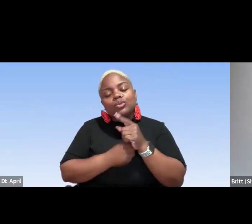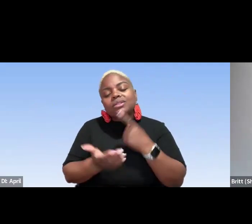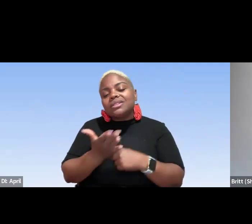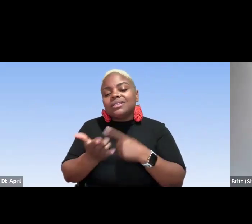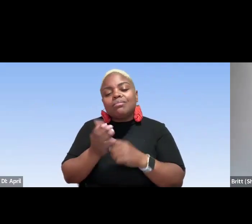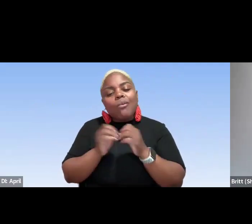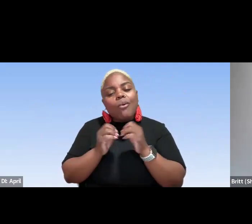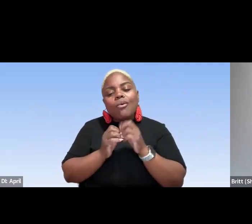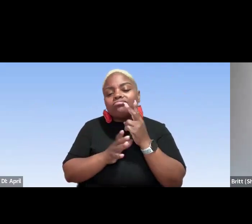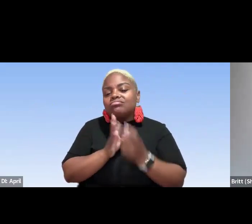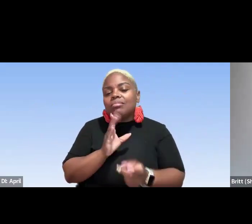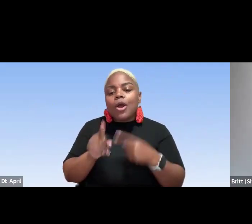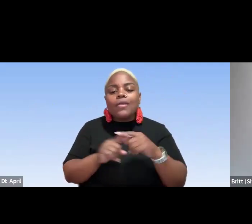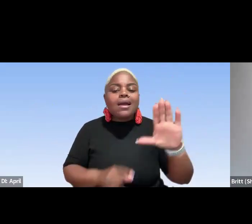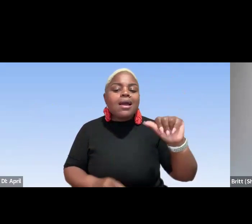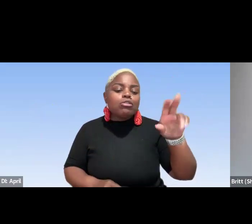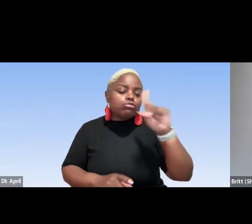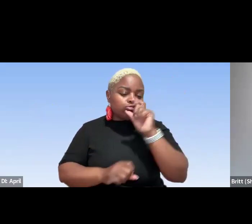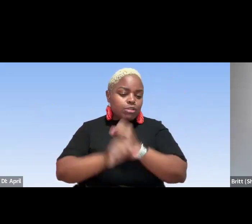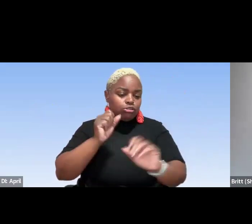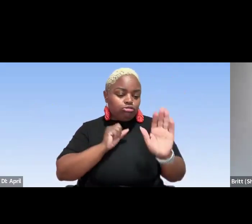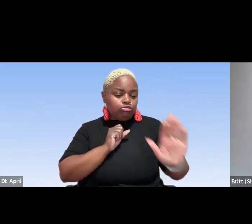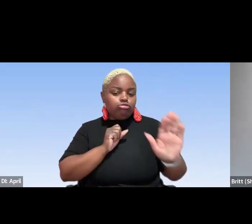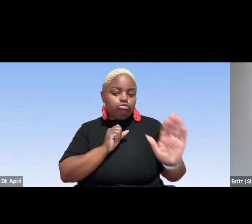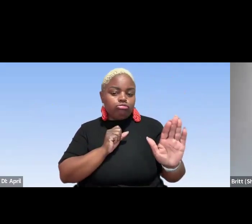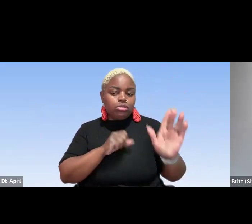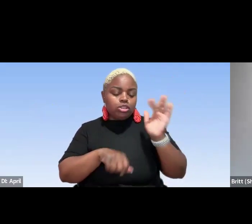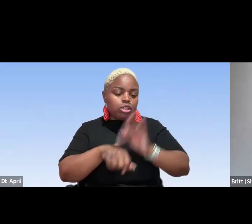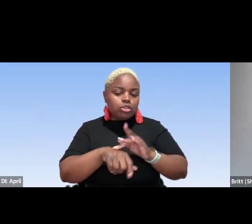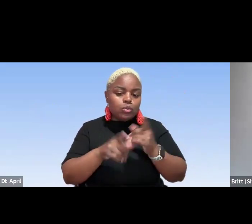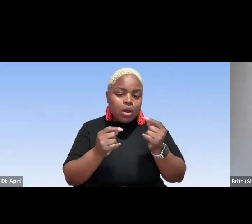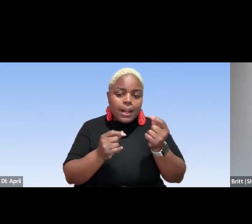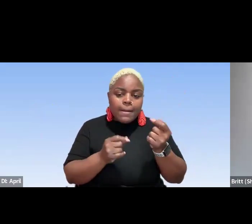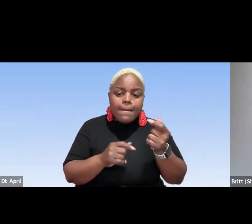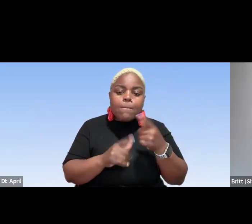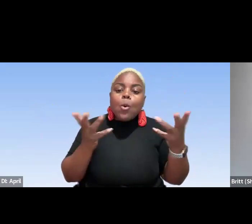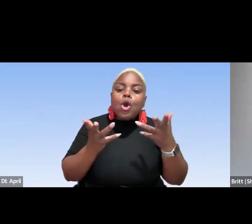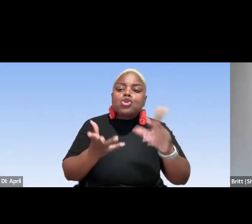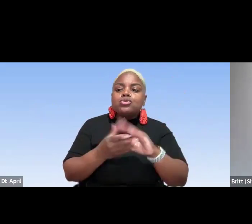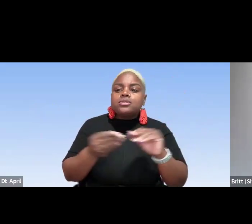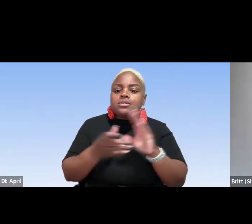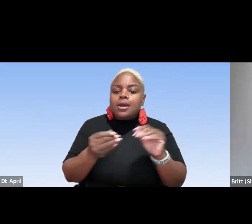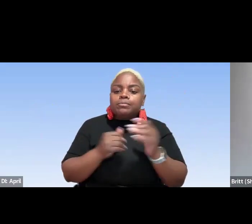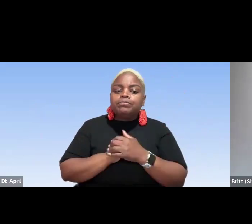you were getting at, that is, as a, a heart of what you see, Phacelia, as being this form of resistance.